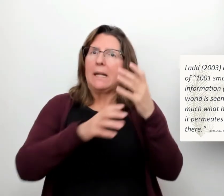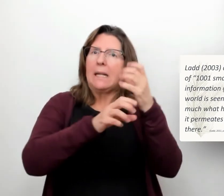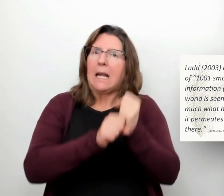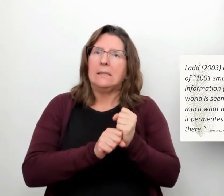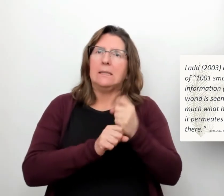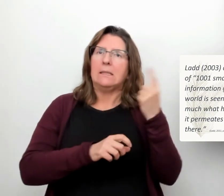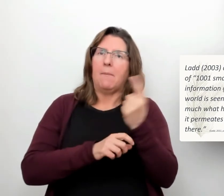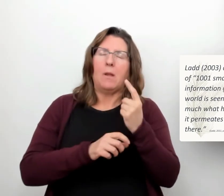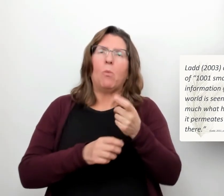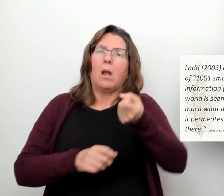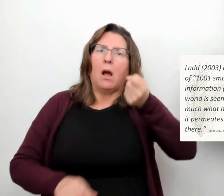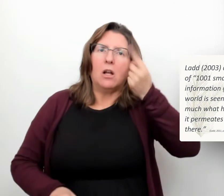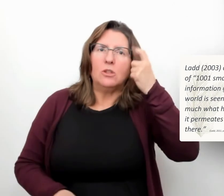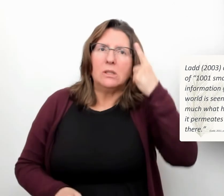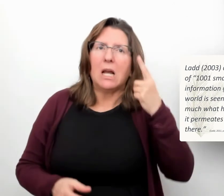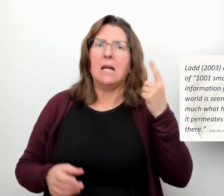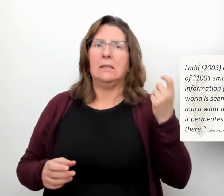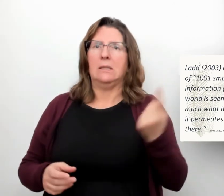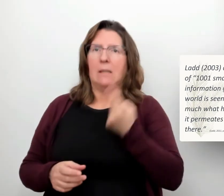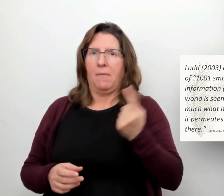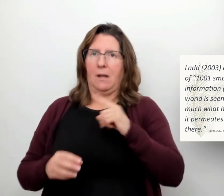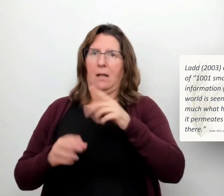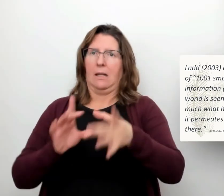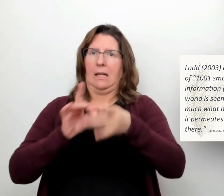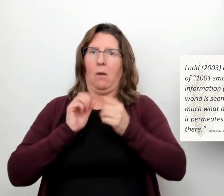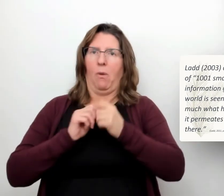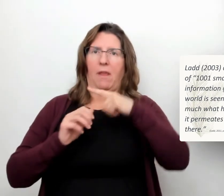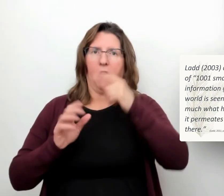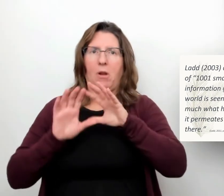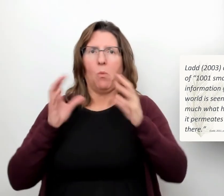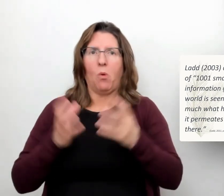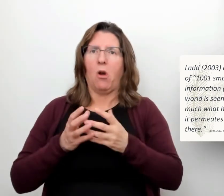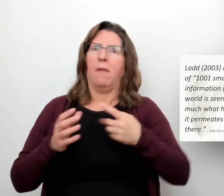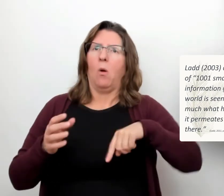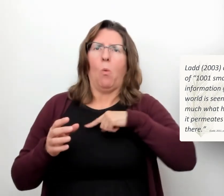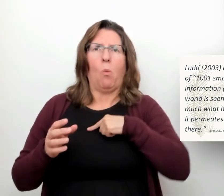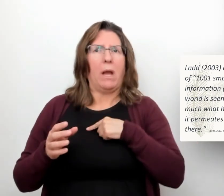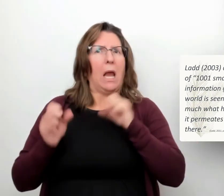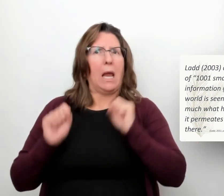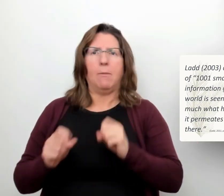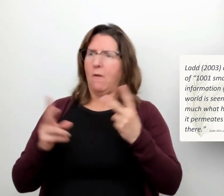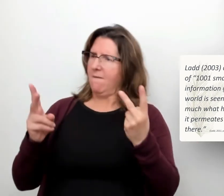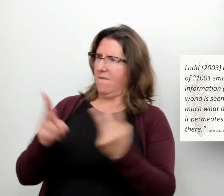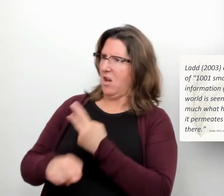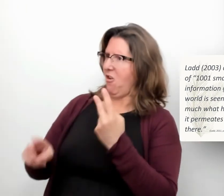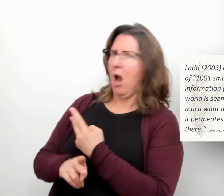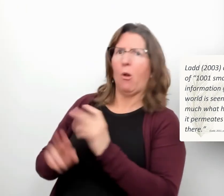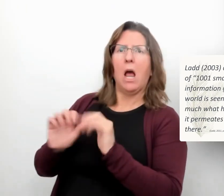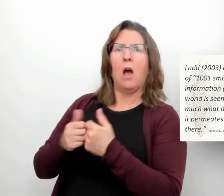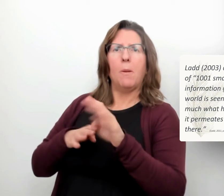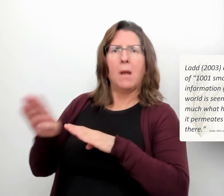For each piece of information gleaned from or about the hearing world - - we see as a 'victory' in and of itself!